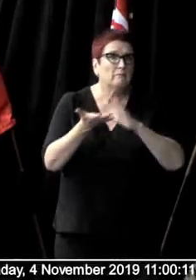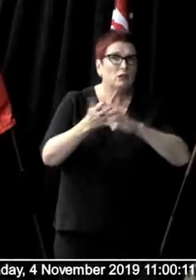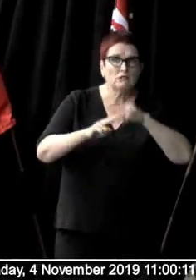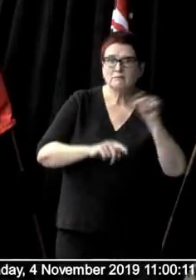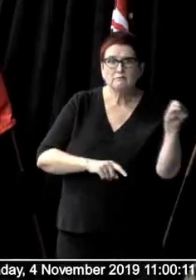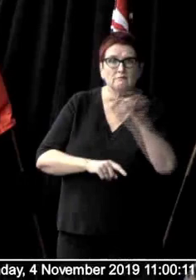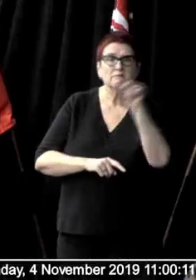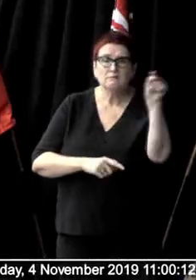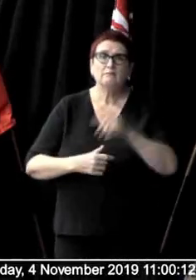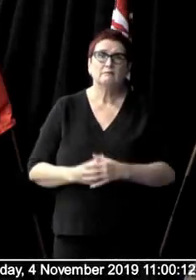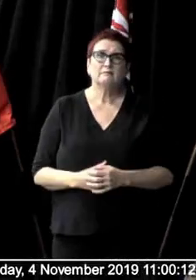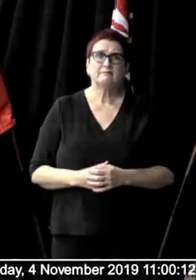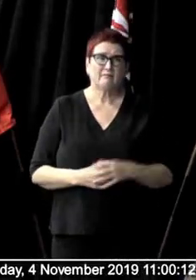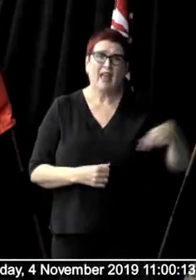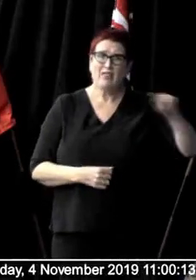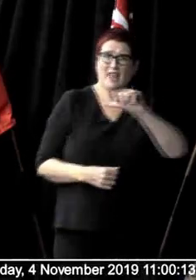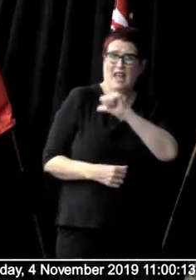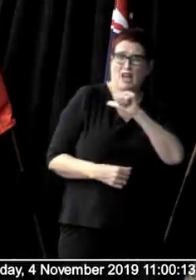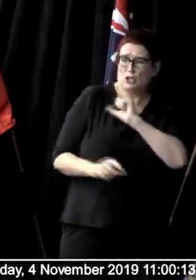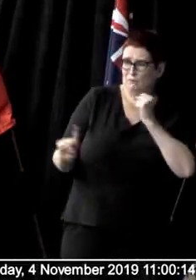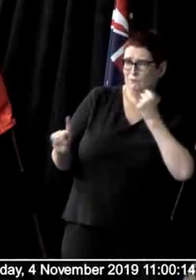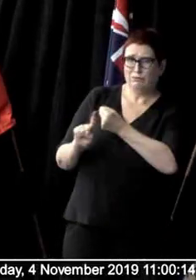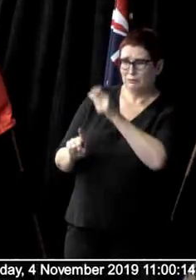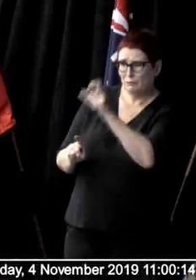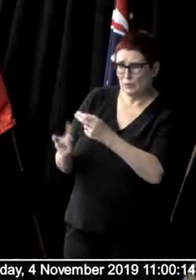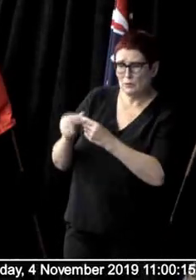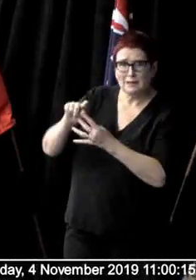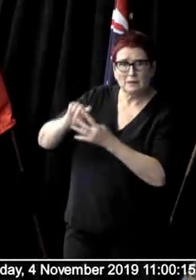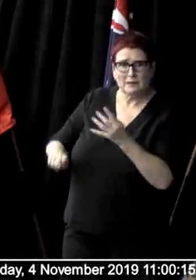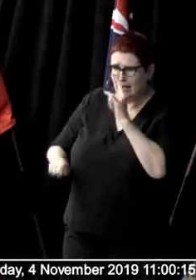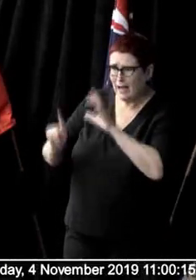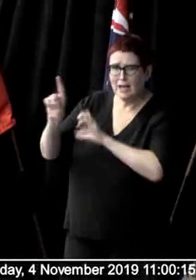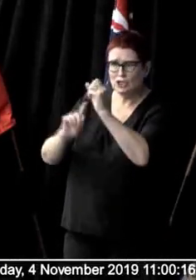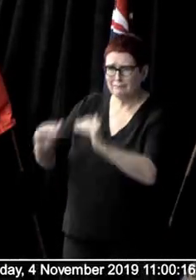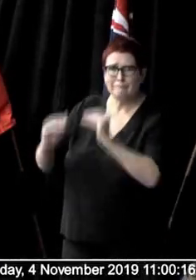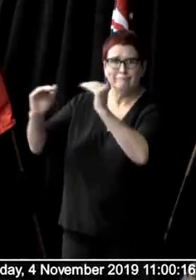they have significantly impacted the ability of students with disability to participate and thrive.